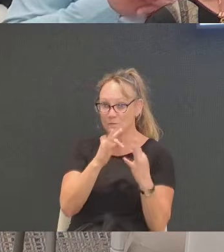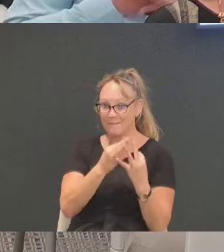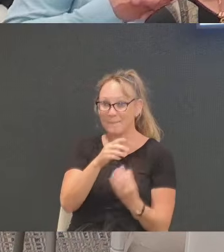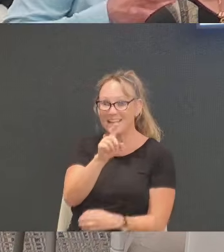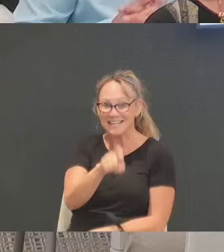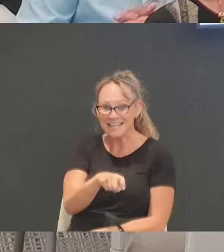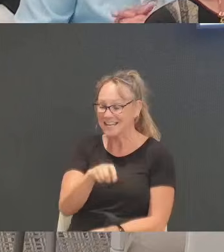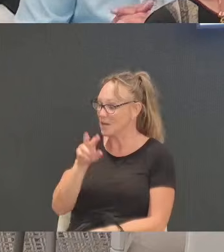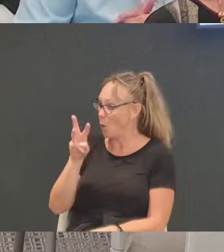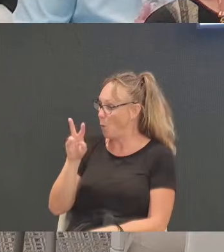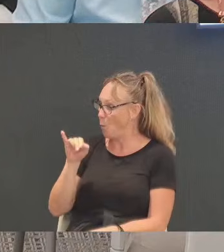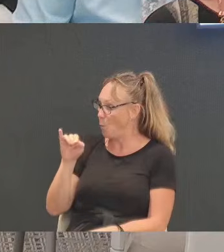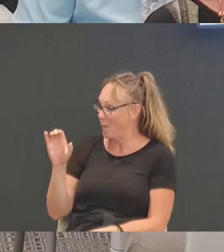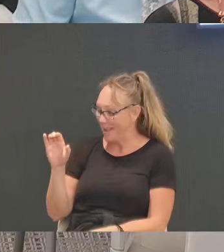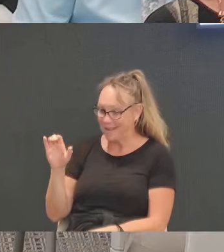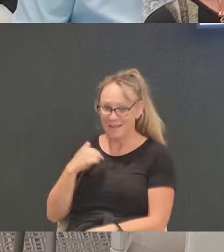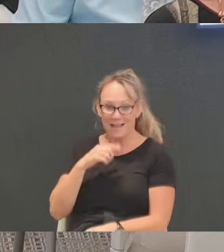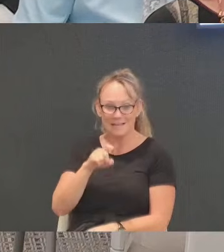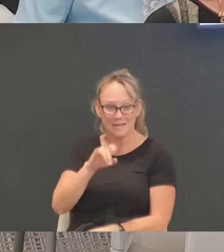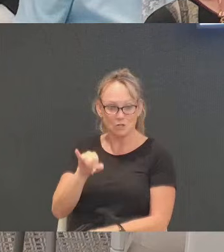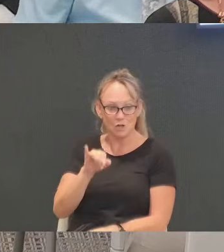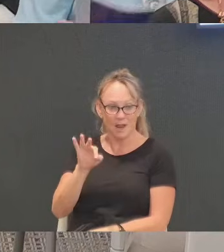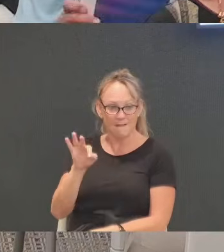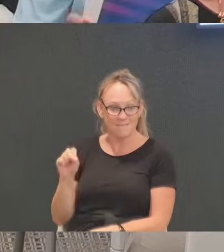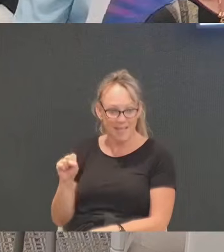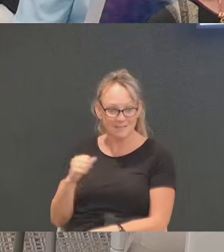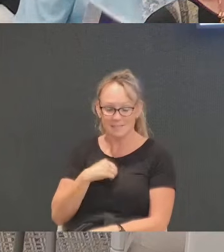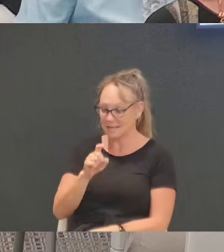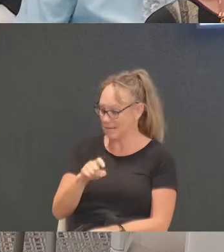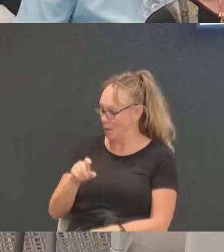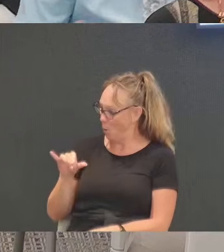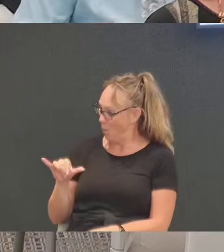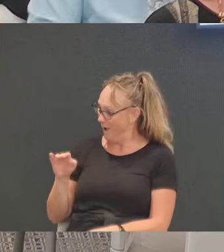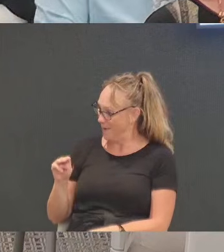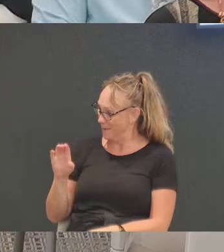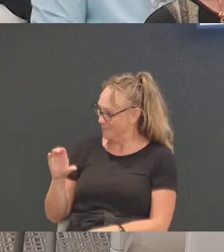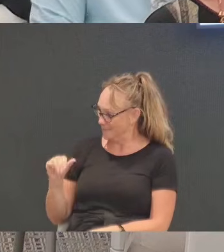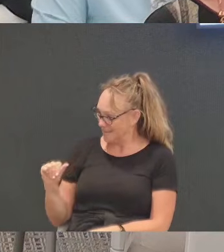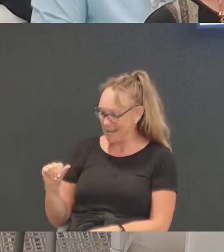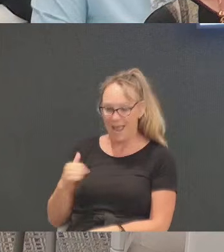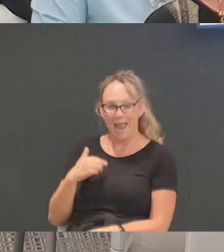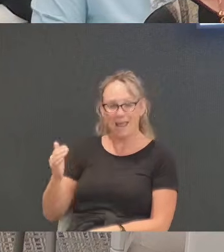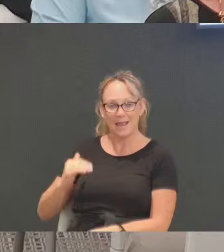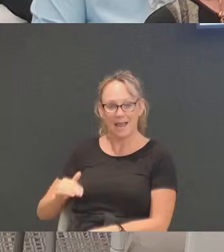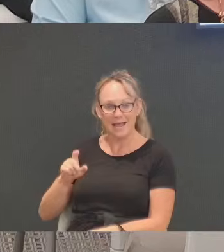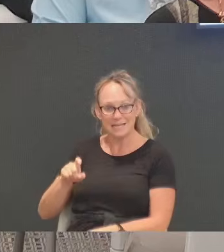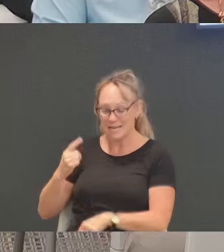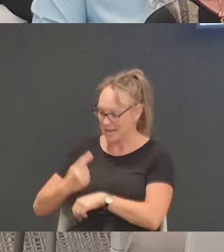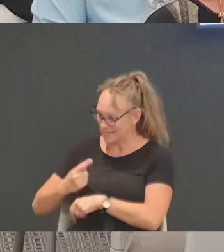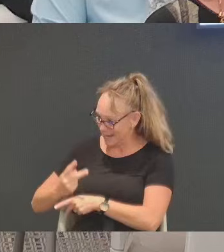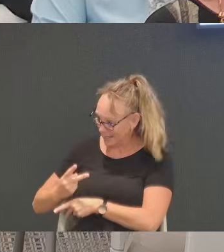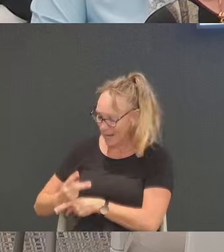JFS. We've needed access to the YMCA in the little gym, to daycare, to inhome therapies and